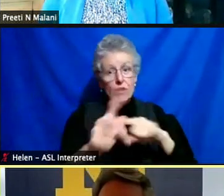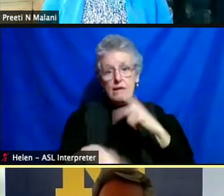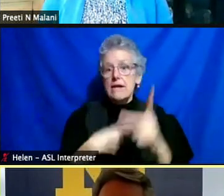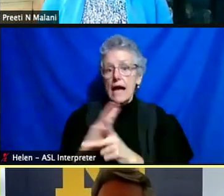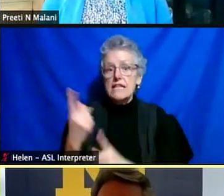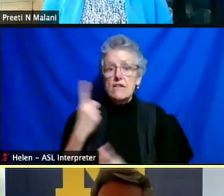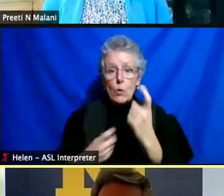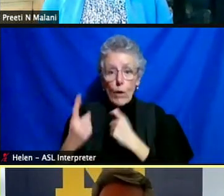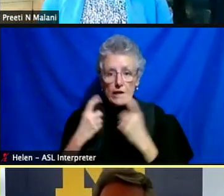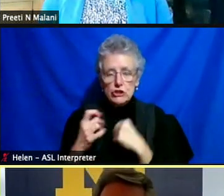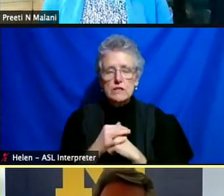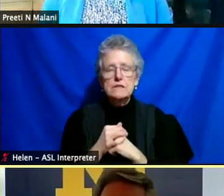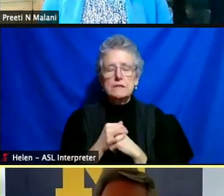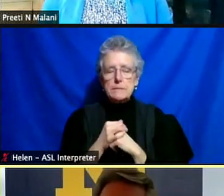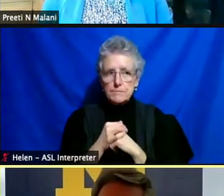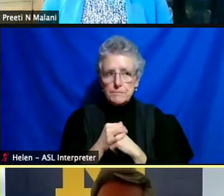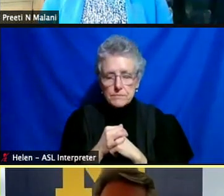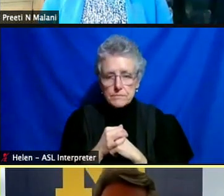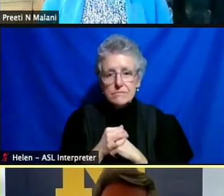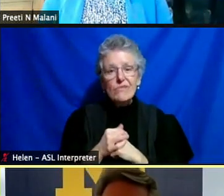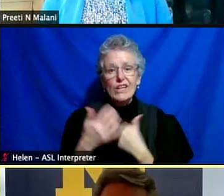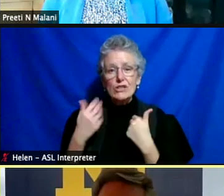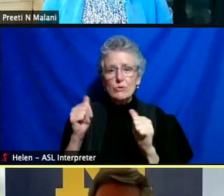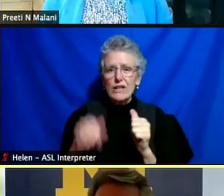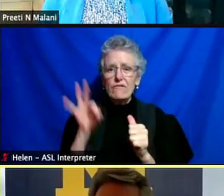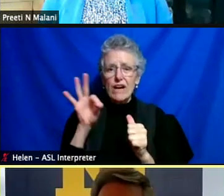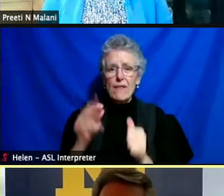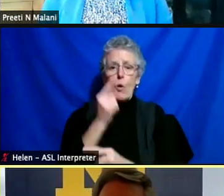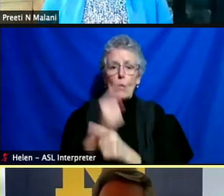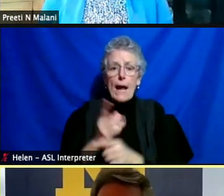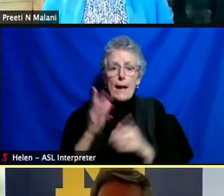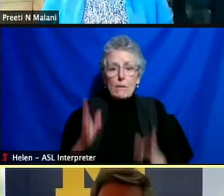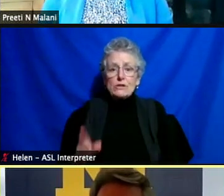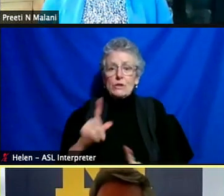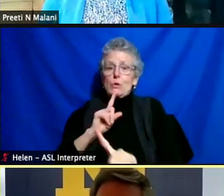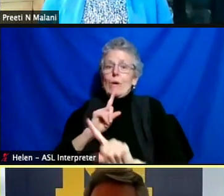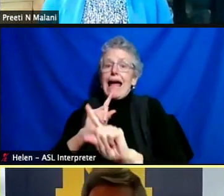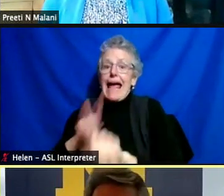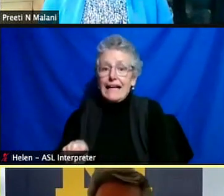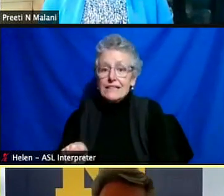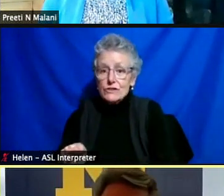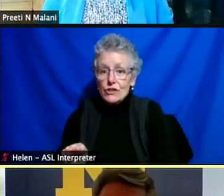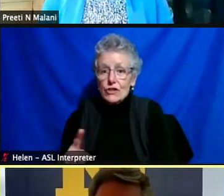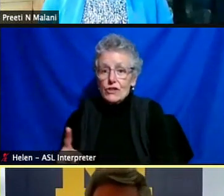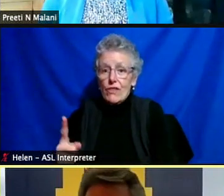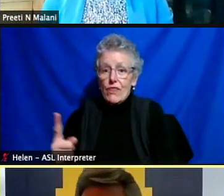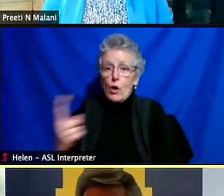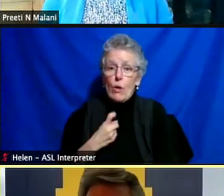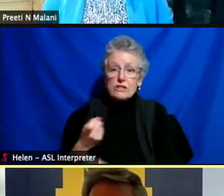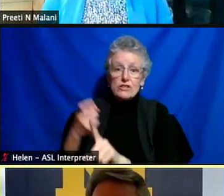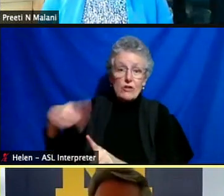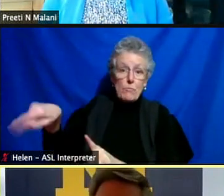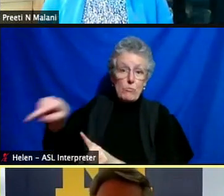and trying to find the right person to answer their question was sometimes difficult and trying to find emails and things like that.